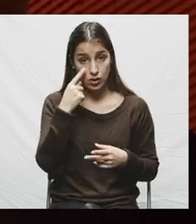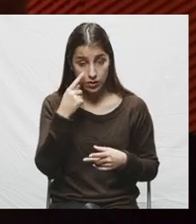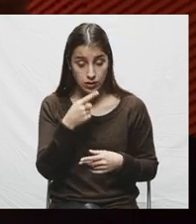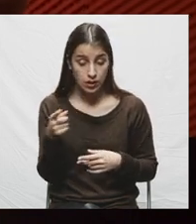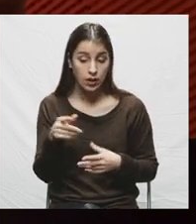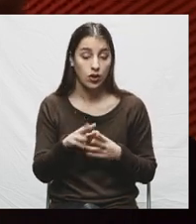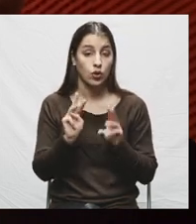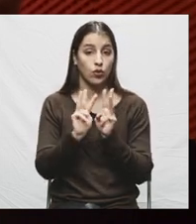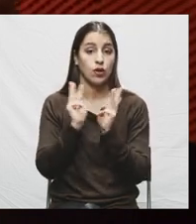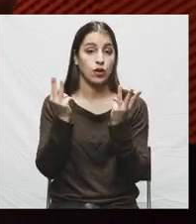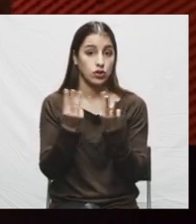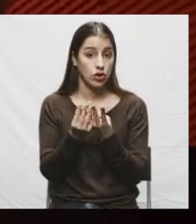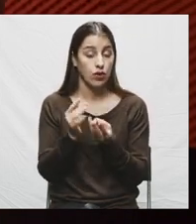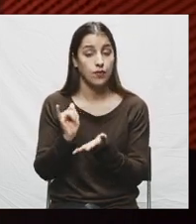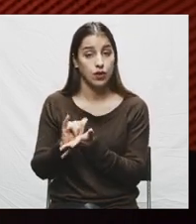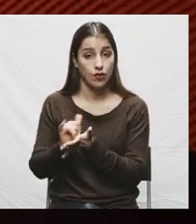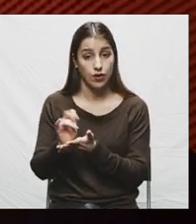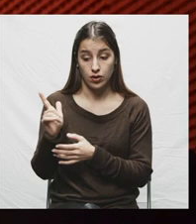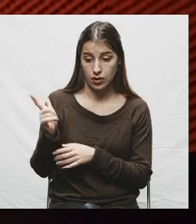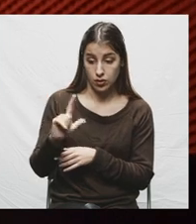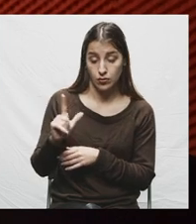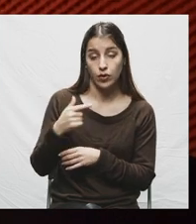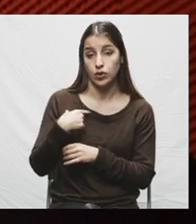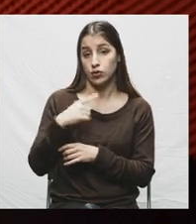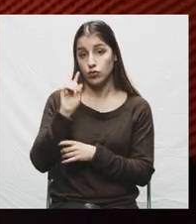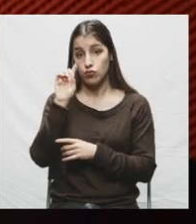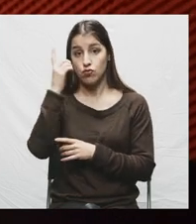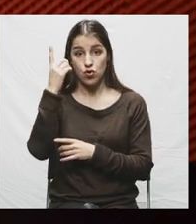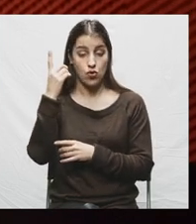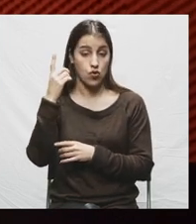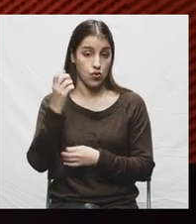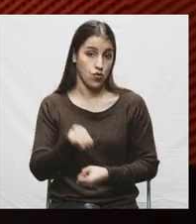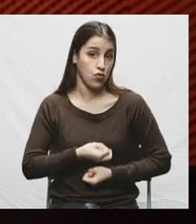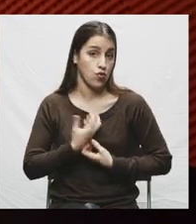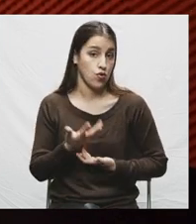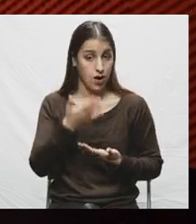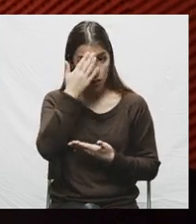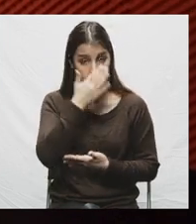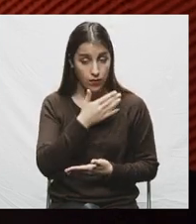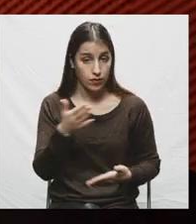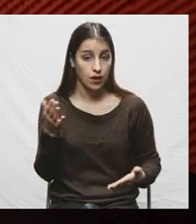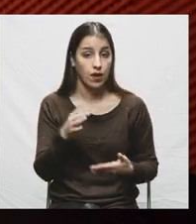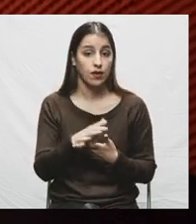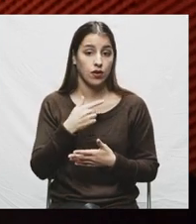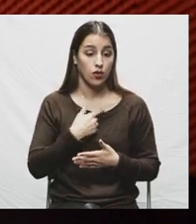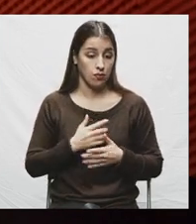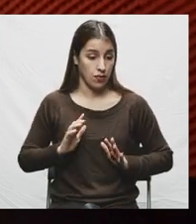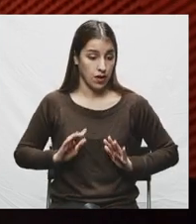we had done the workshop “Lisboa / Nova Iorque / Lisboa”, I had discovered improvisation, which paralised me in the first days